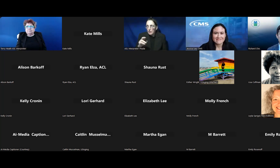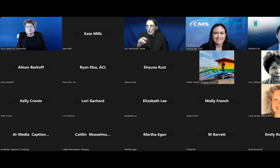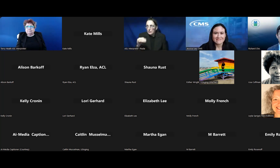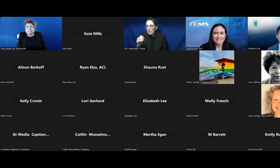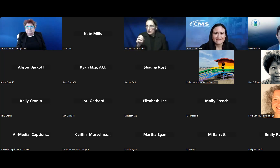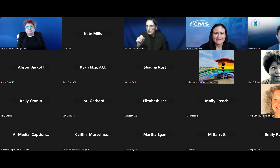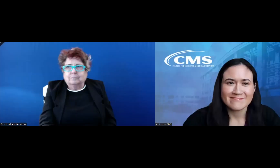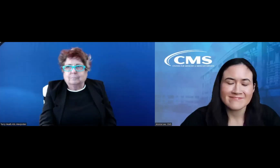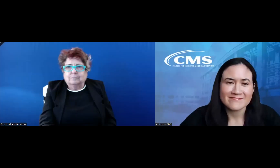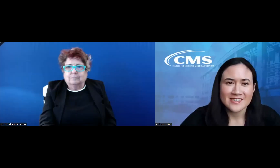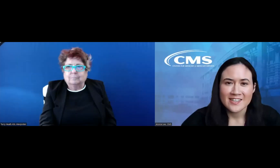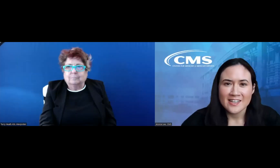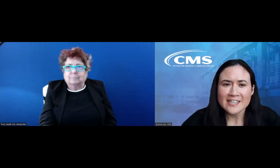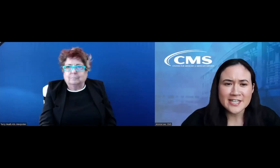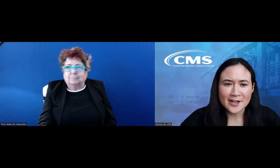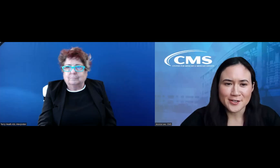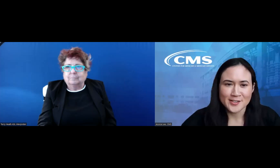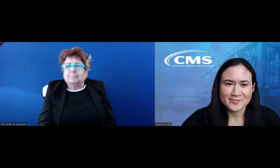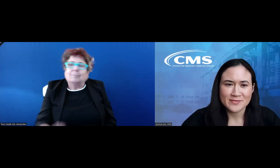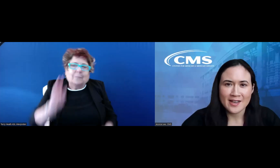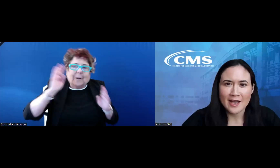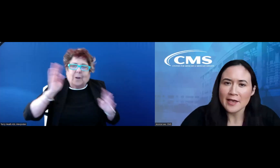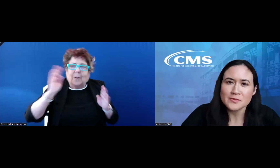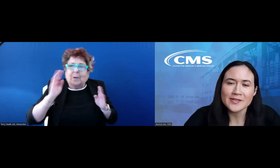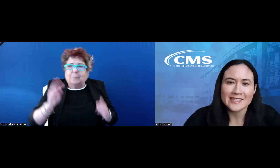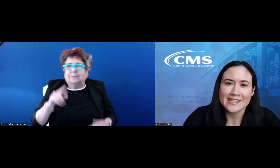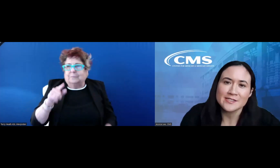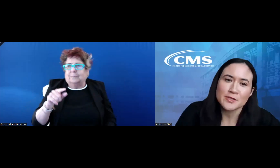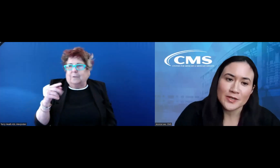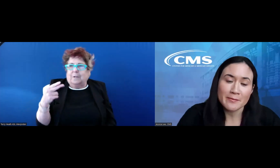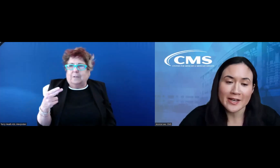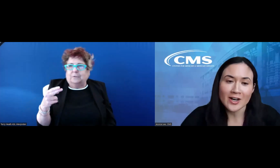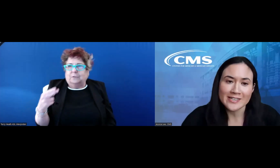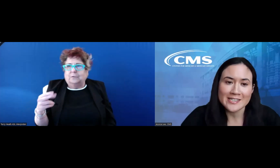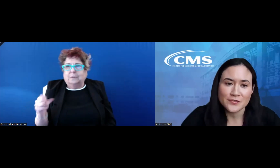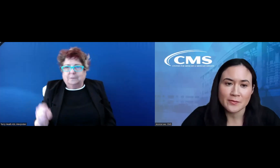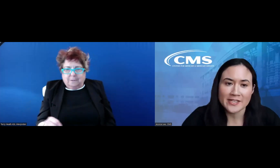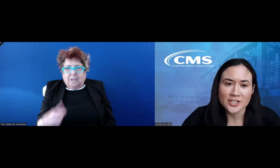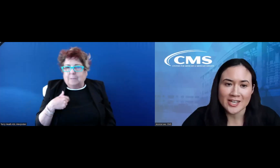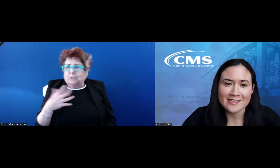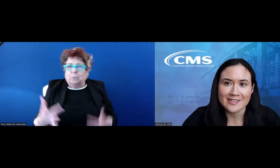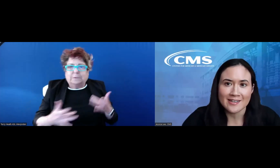Jessica? JESSICA LEE: Hello! I am so excited to be joining my colleagues from HHS and